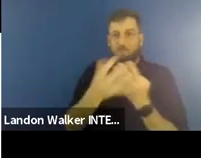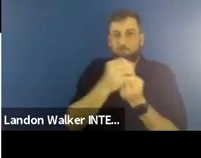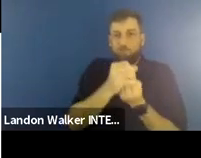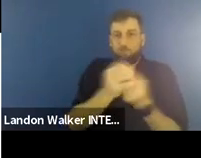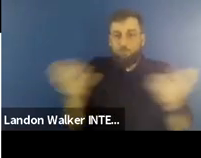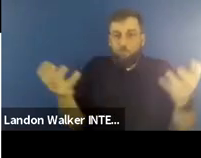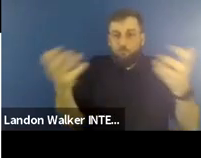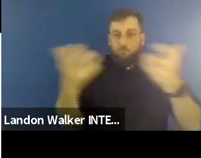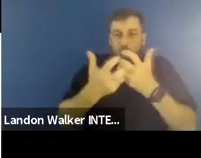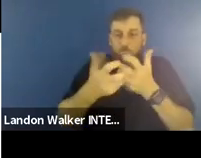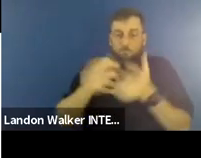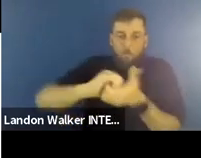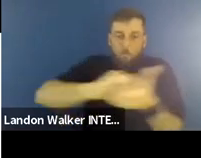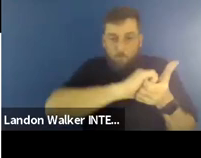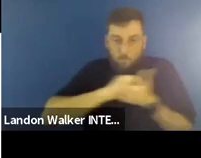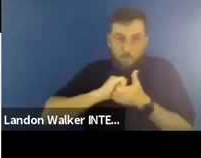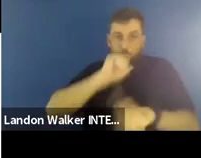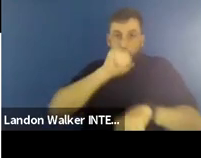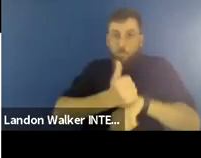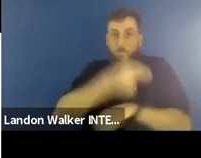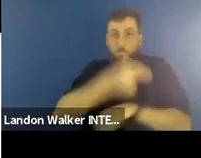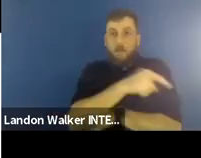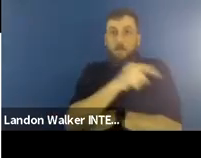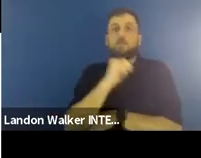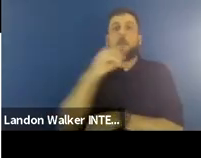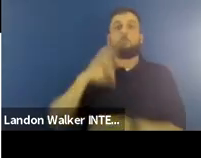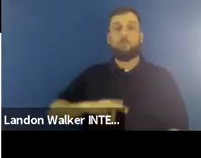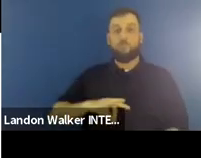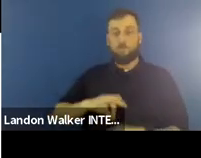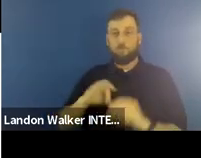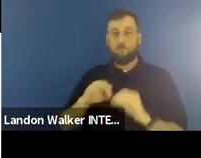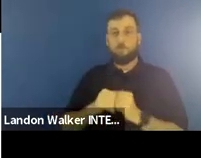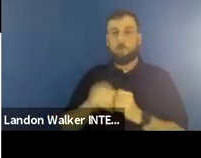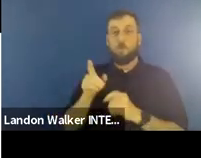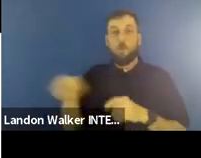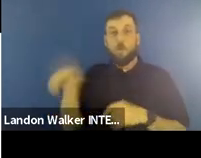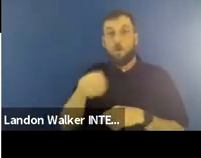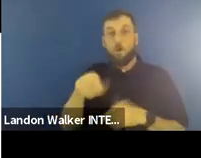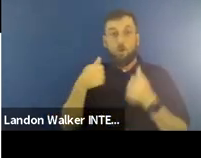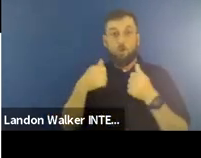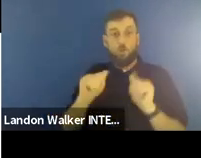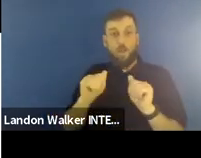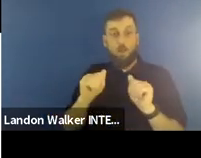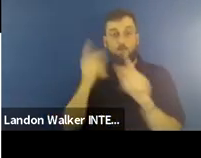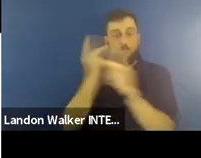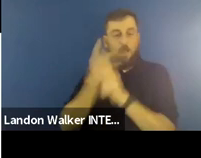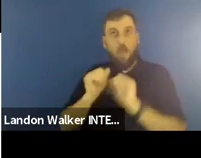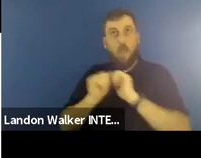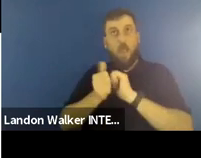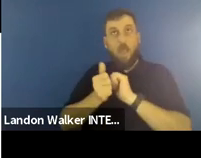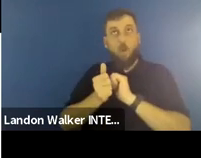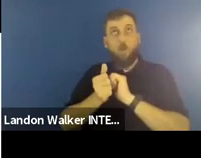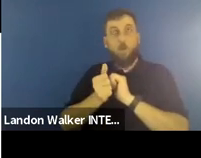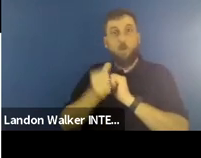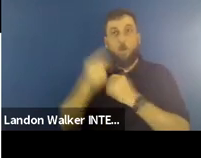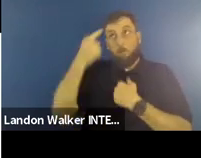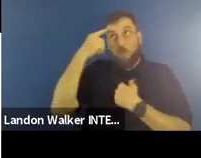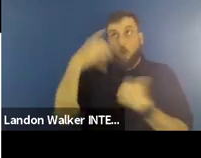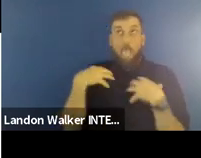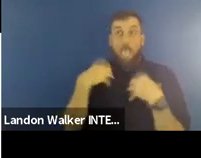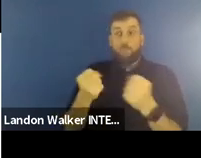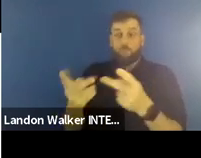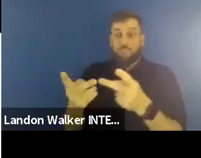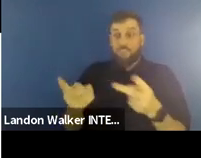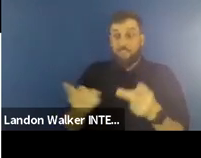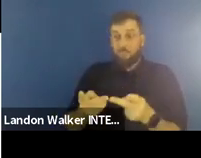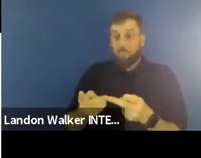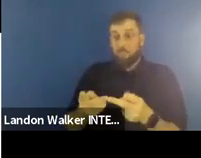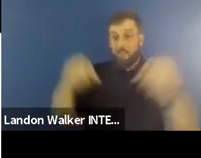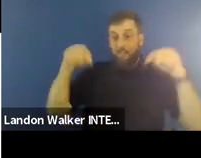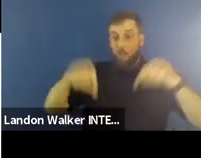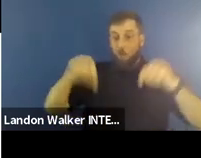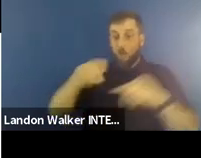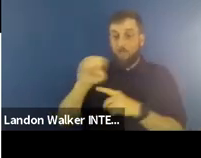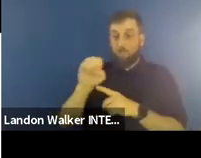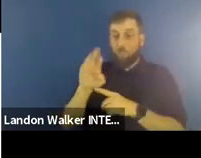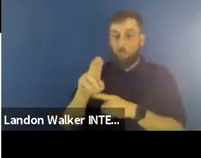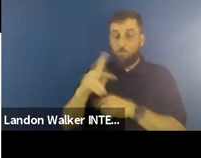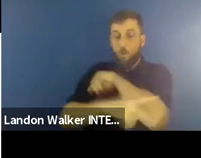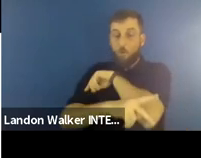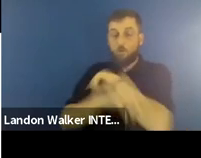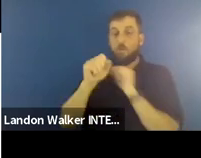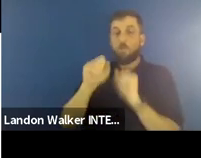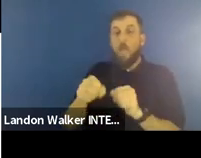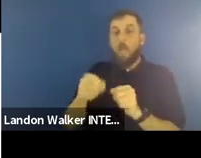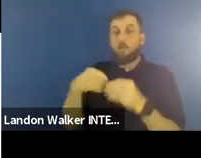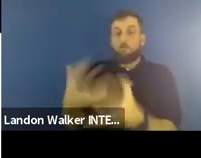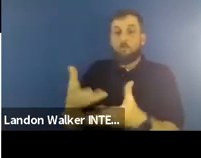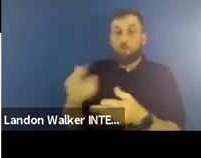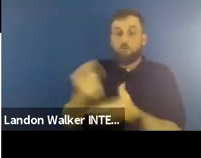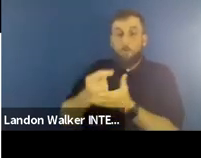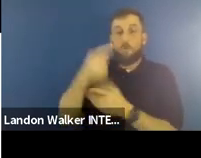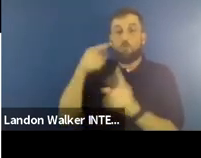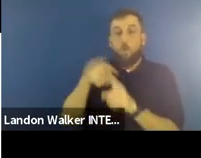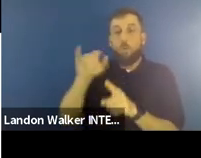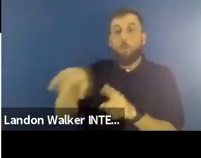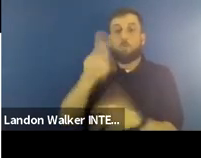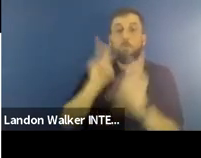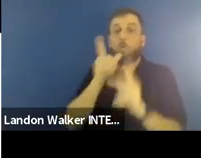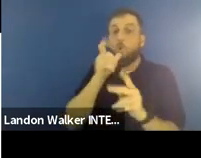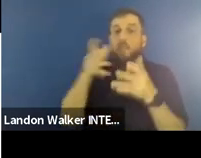And what that nonprofit did is they try to figure out a way to bring back a mental health facility here and these benefits that will be able to treat the most vulnerable the ones who, you know, some people consider left behind.